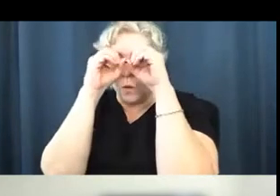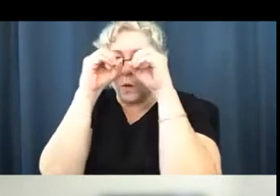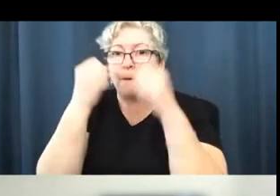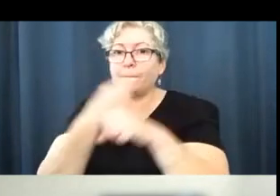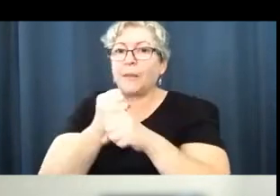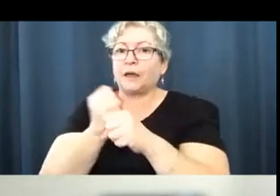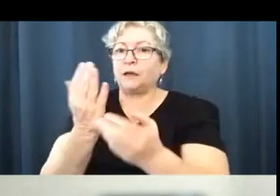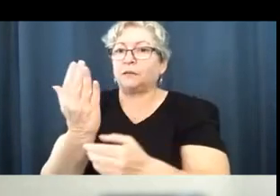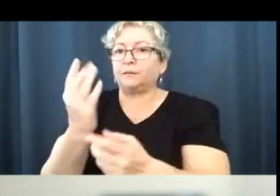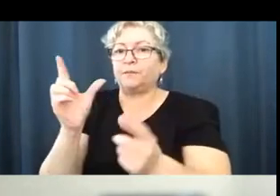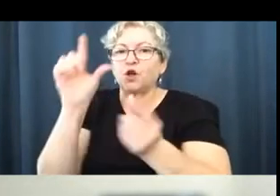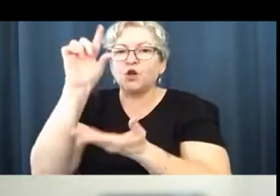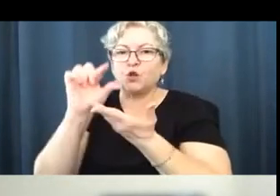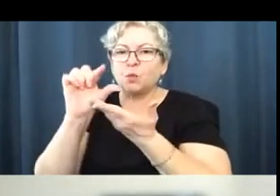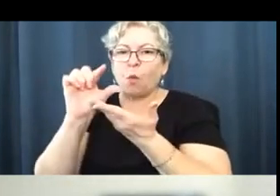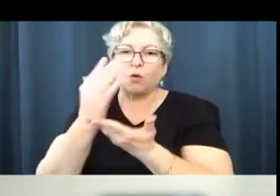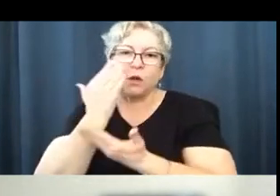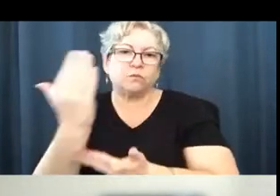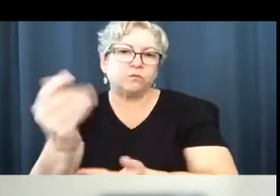But the ability to adjust the text is important.